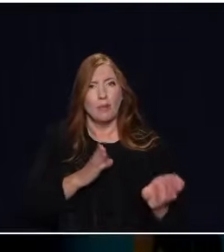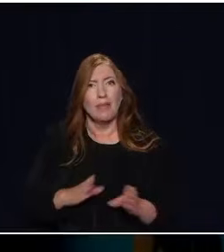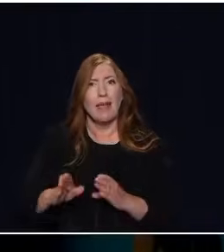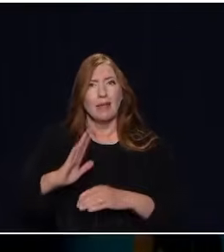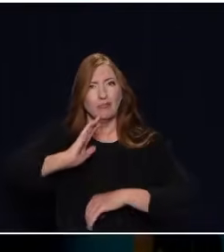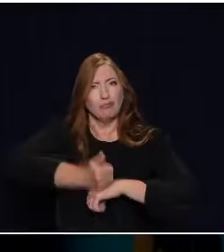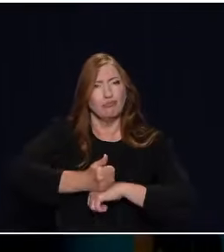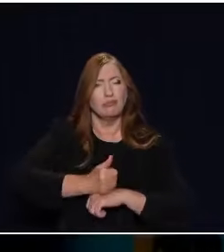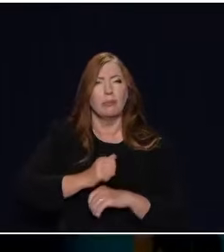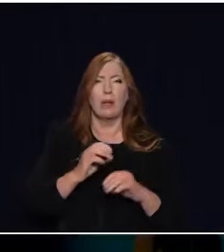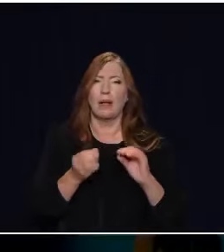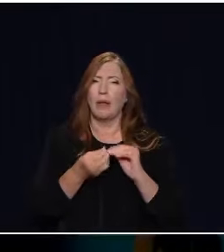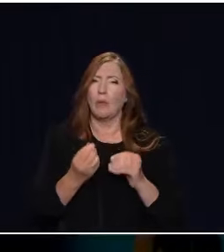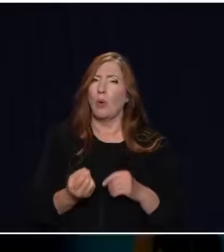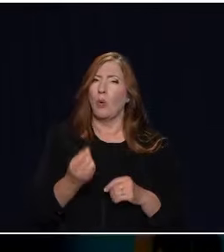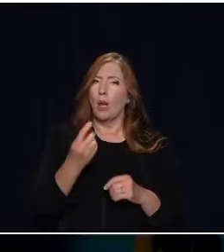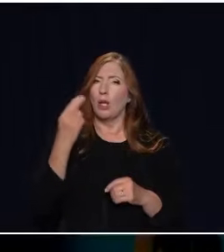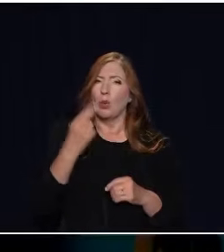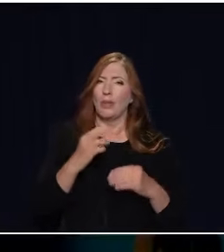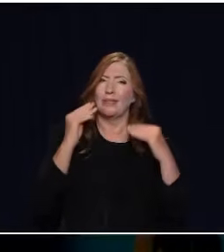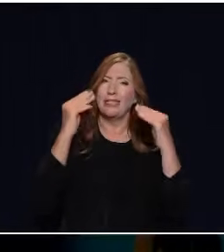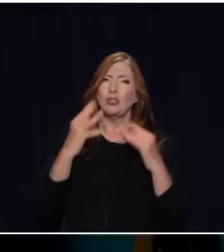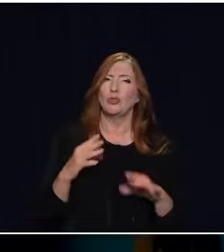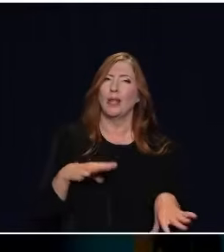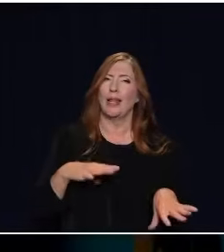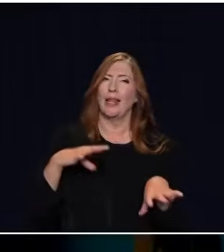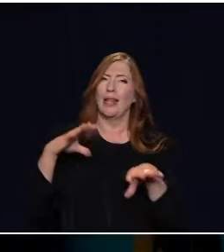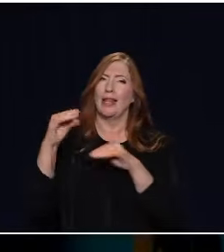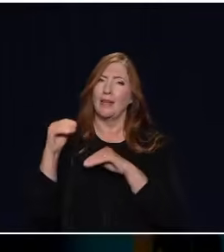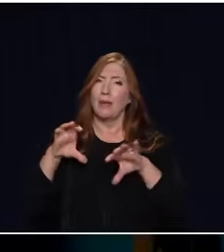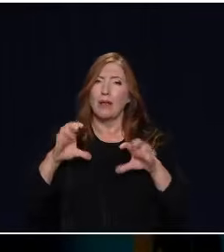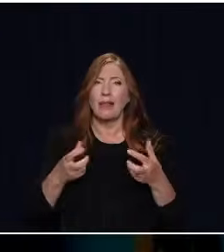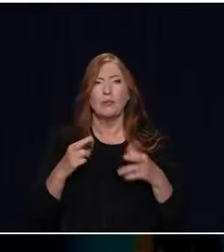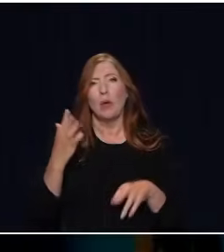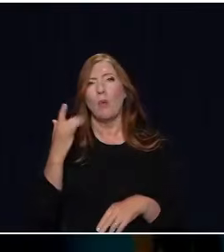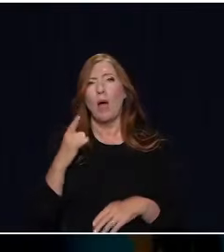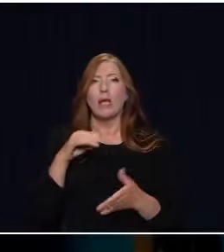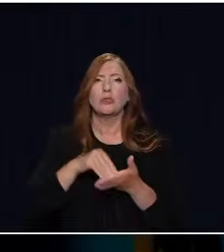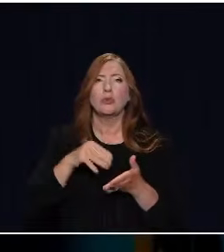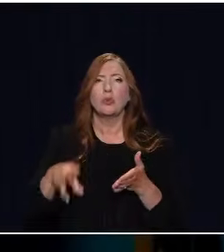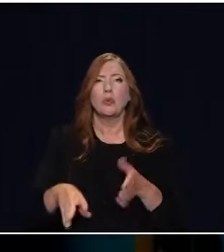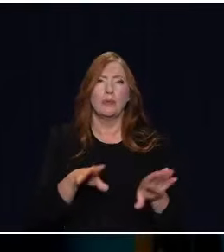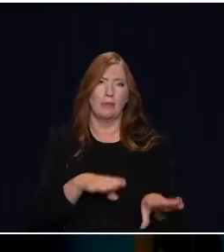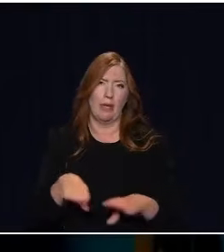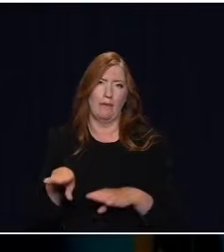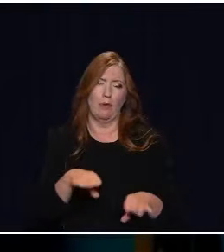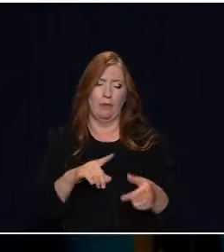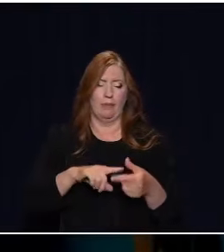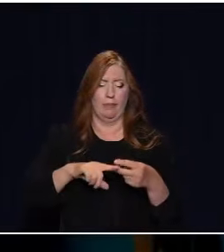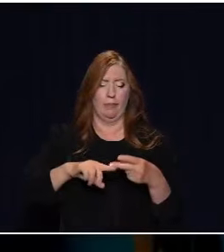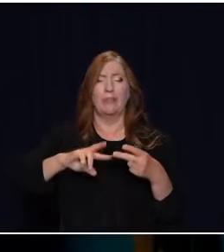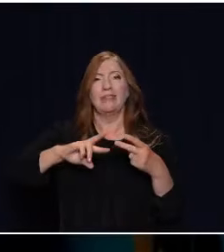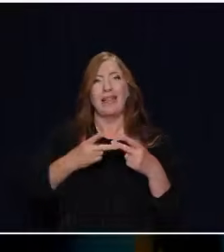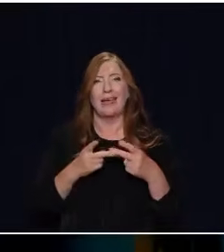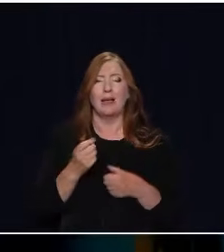THE TWO THINGS I WORK ON AS MY